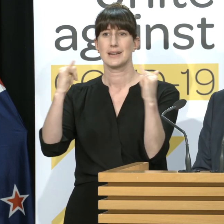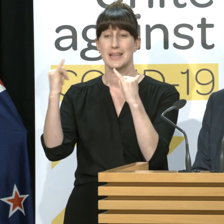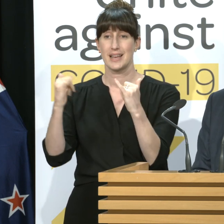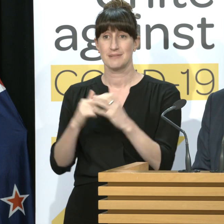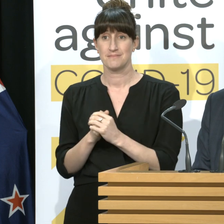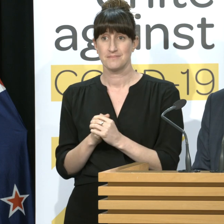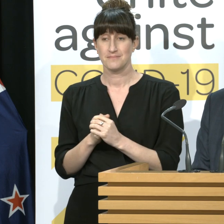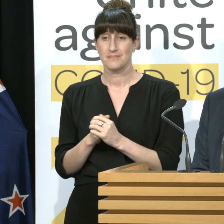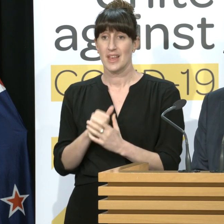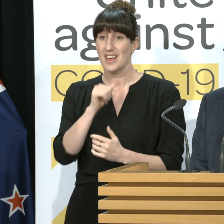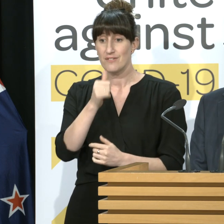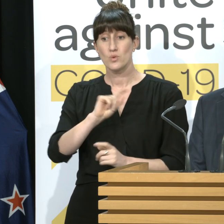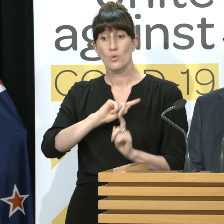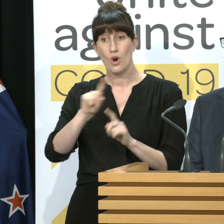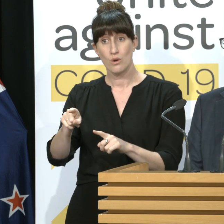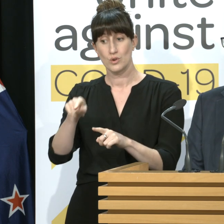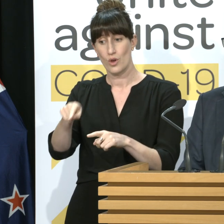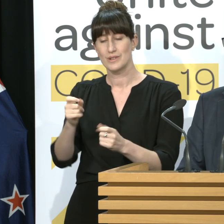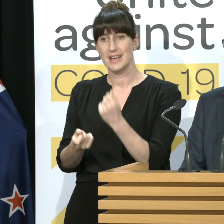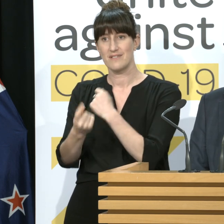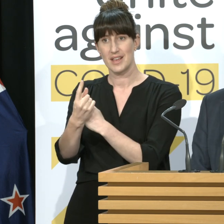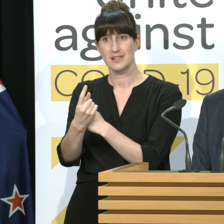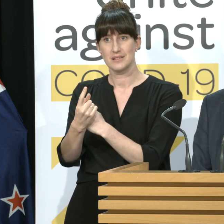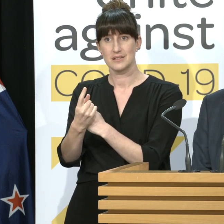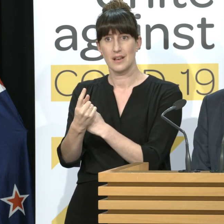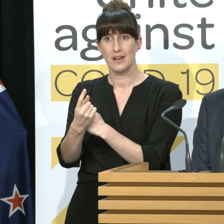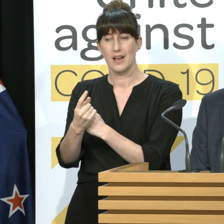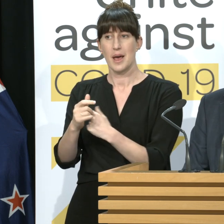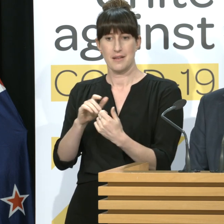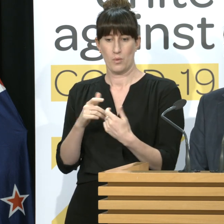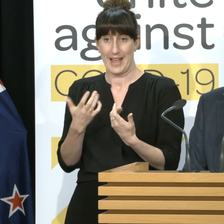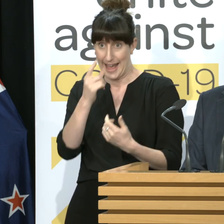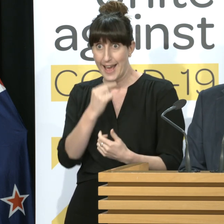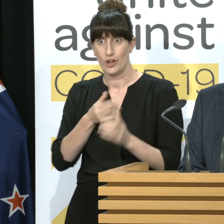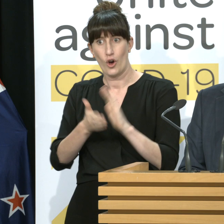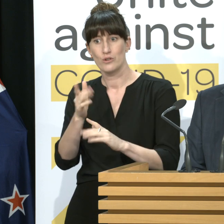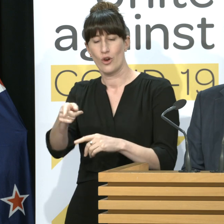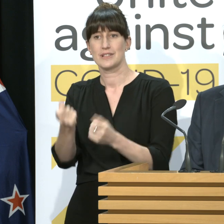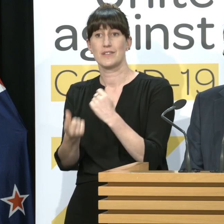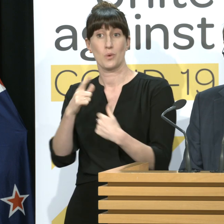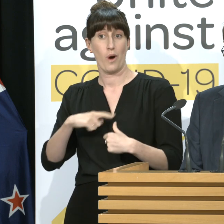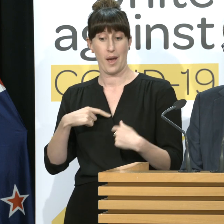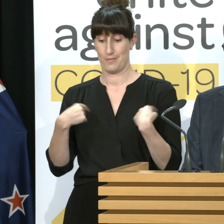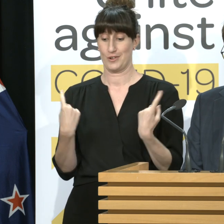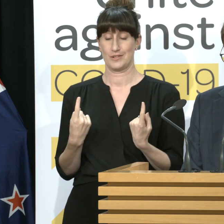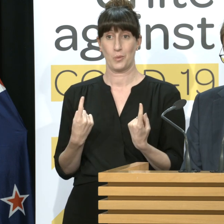attend such events is because we have been so vigilant to date. We know everyone will be keen to take time